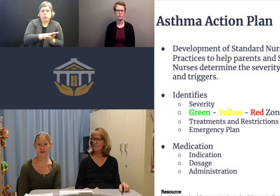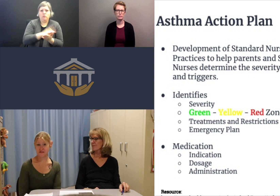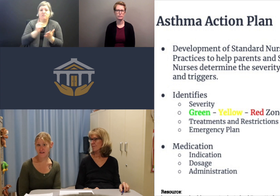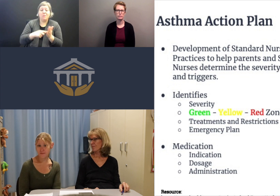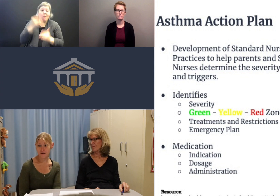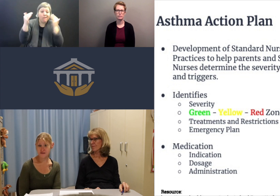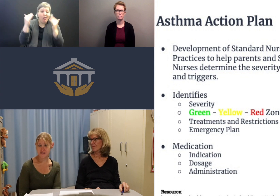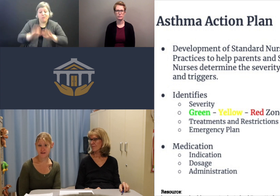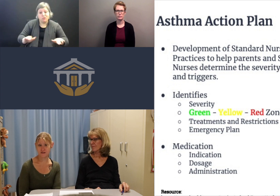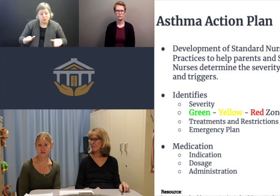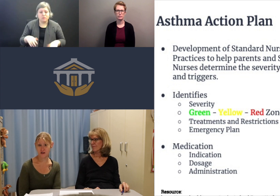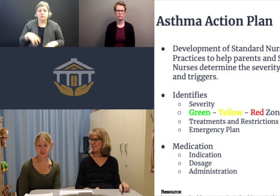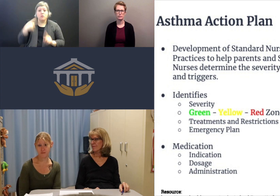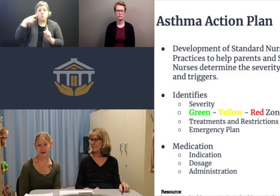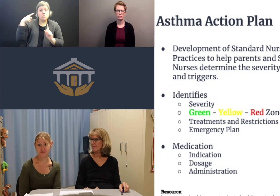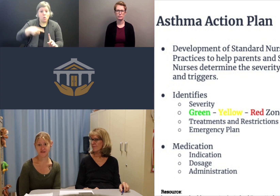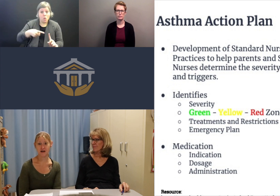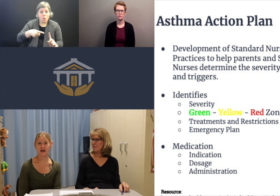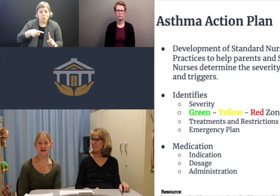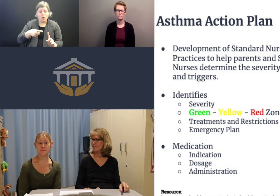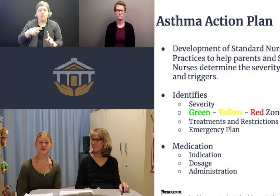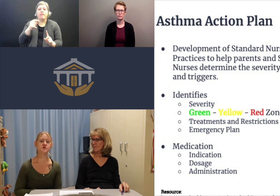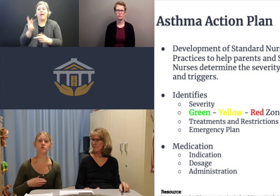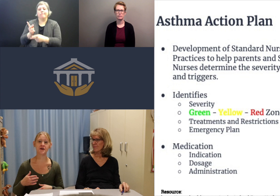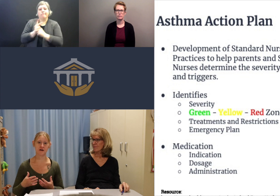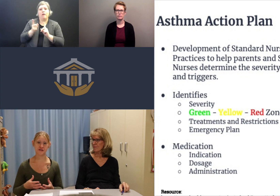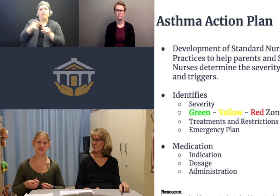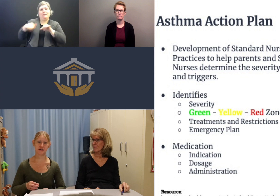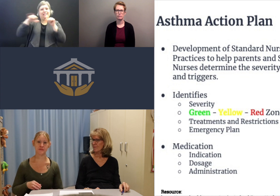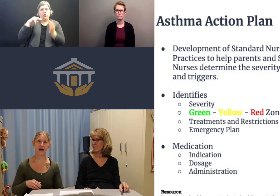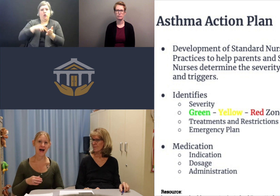developmental standard for nursing practices. It helps the school and nurses determine how